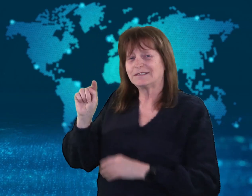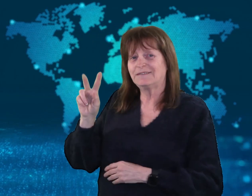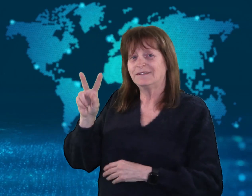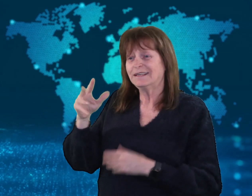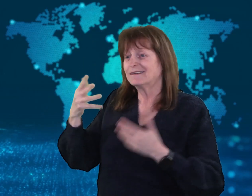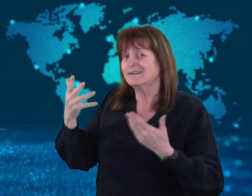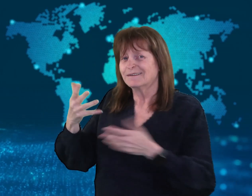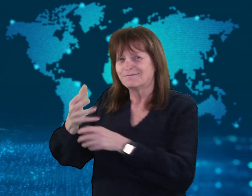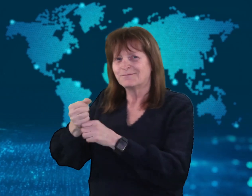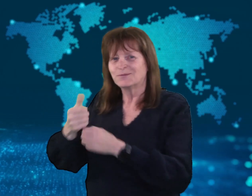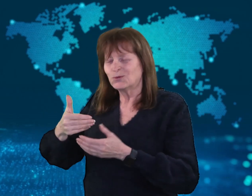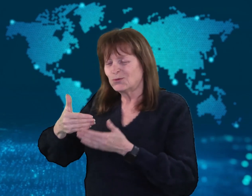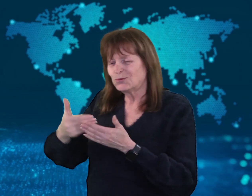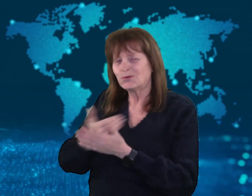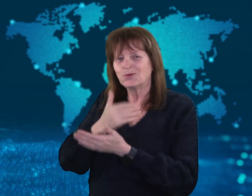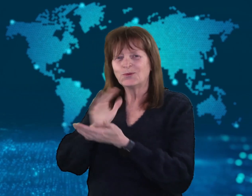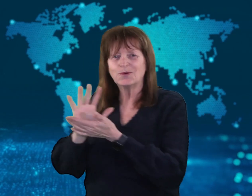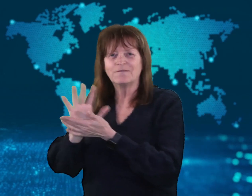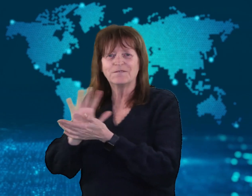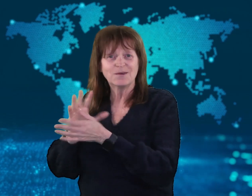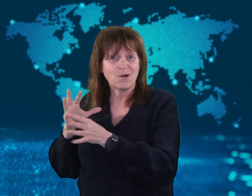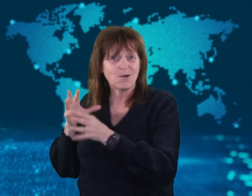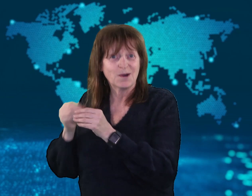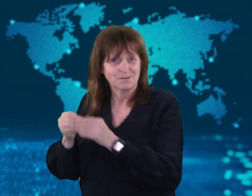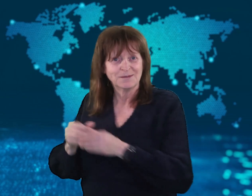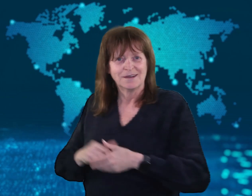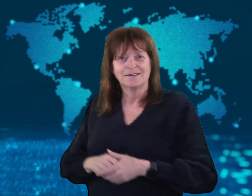to get new video updates!